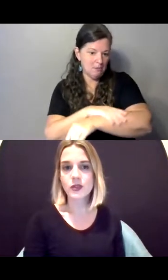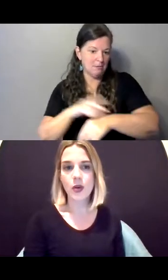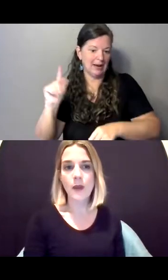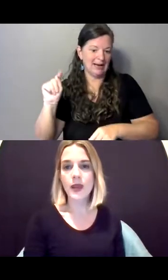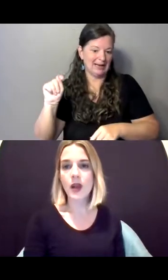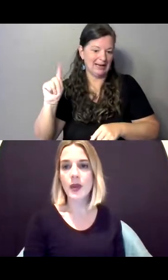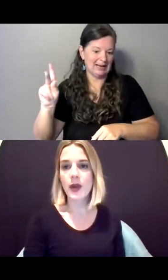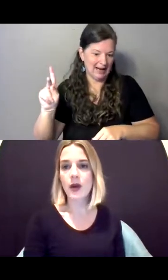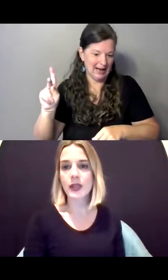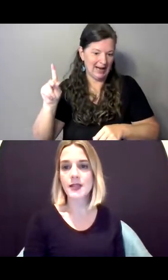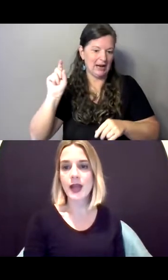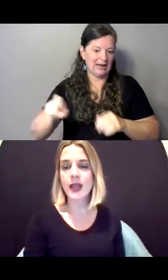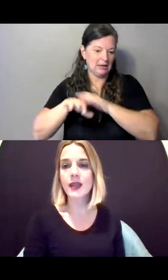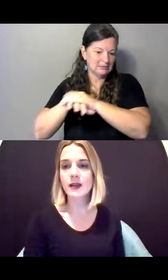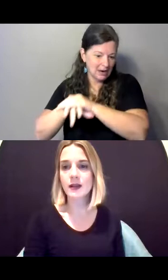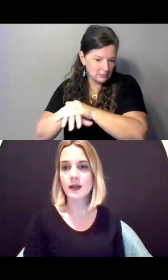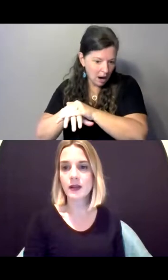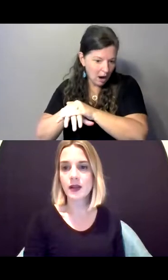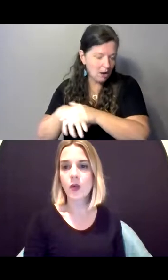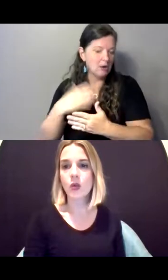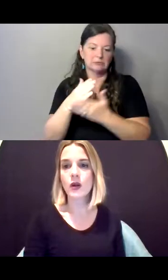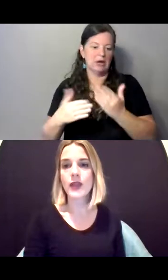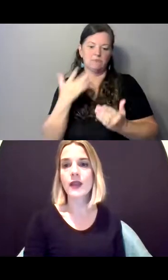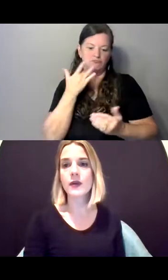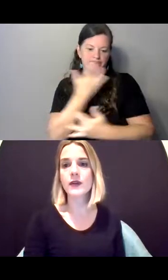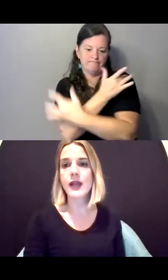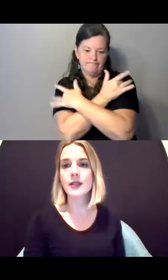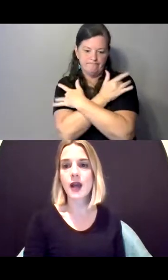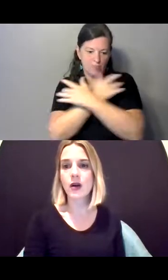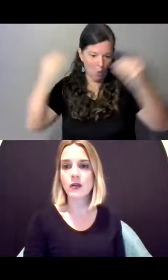So, I made a comment about kinesthetic where they prefer tactile,